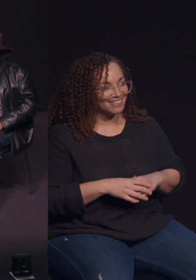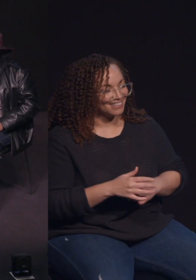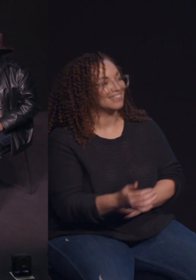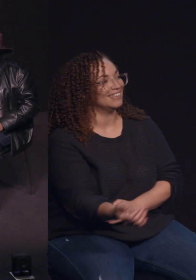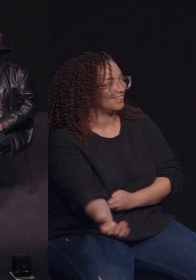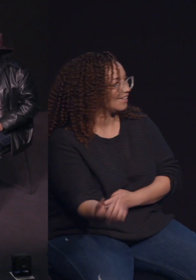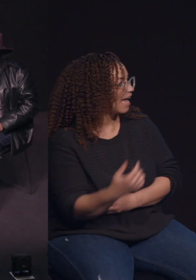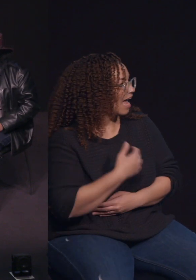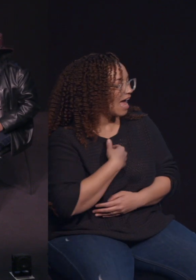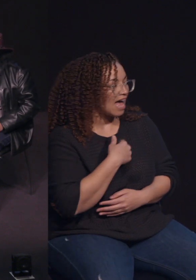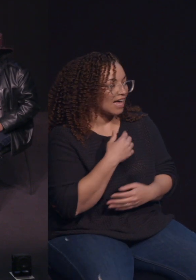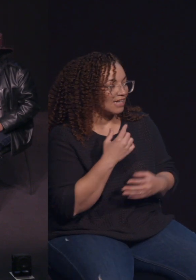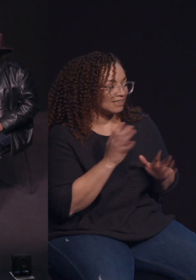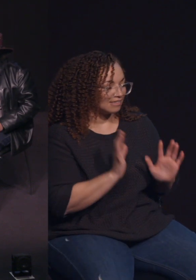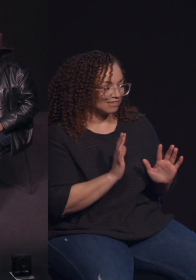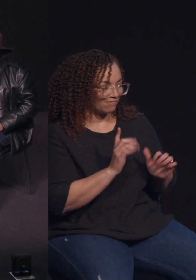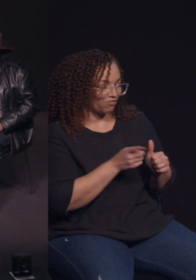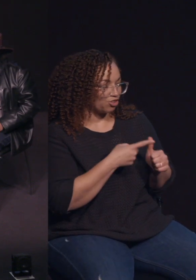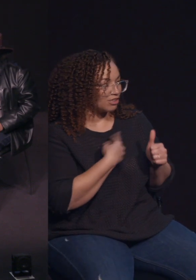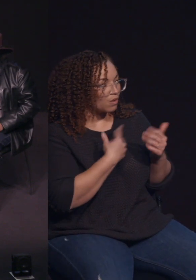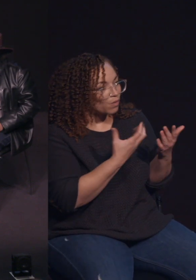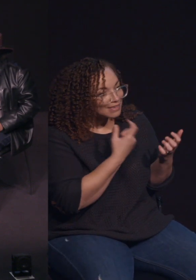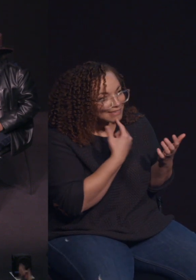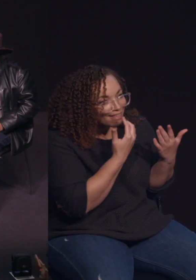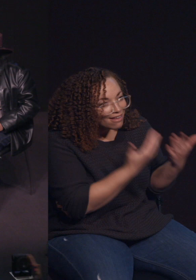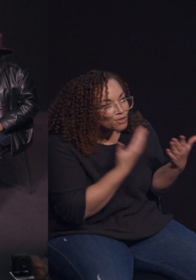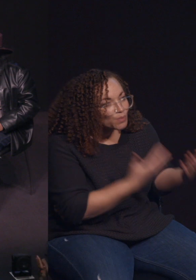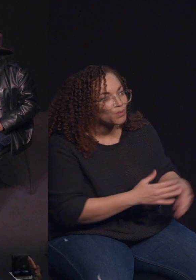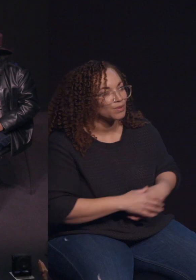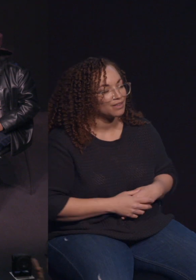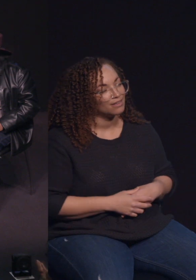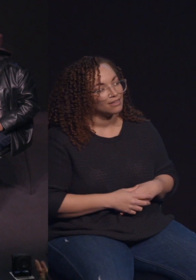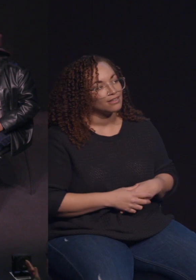I just wanna first, I just wanna say thank you for including me